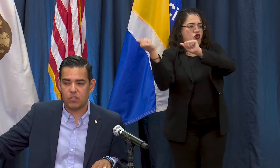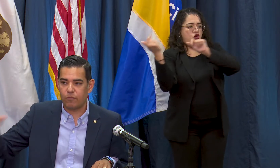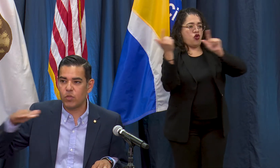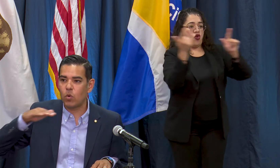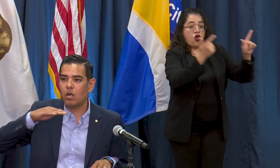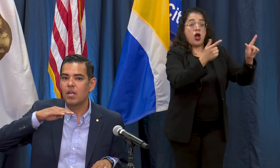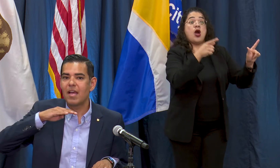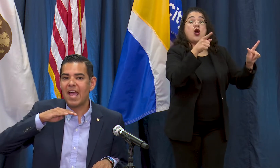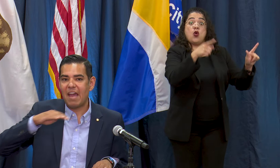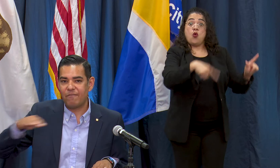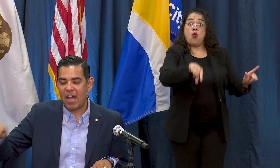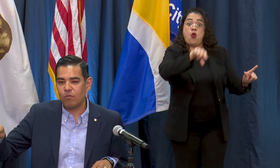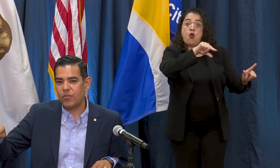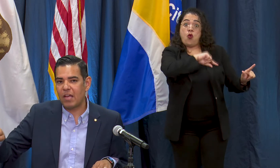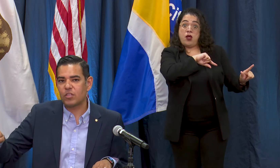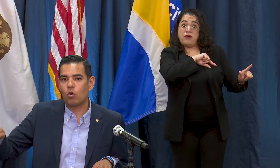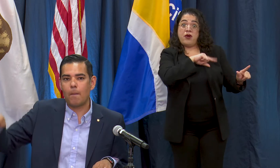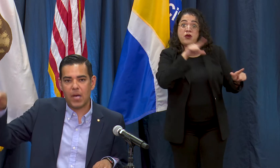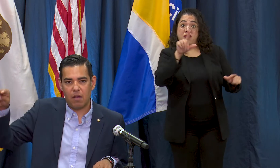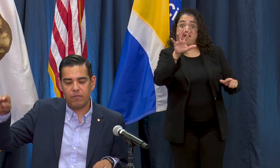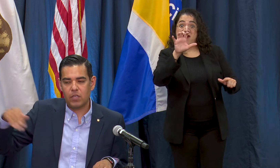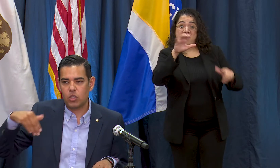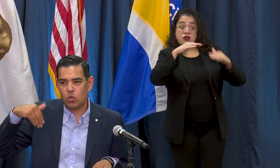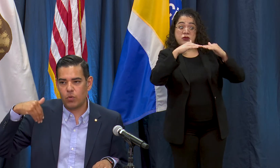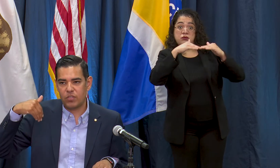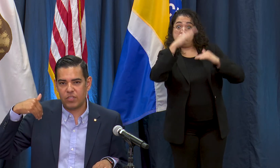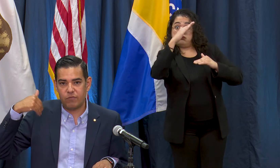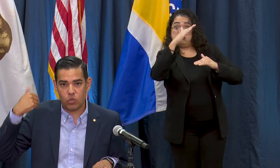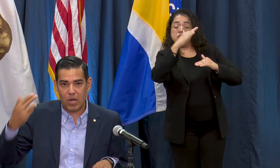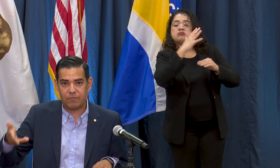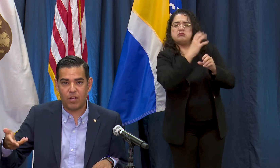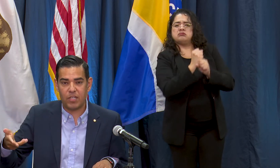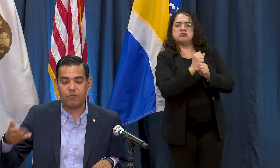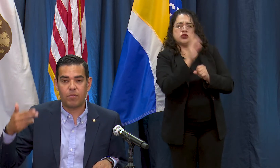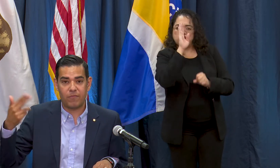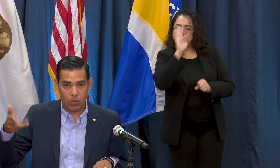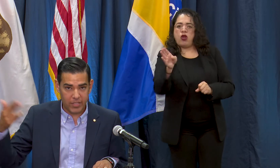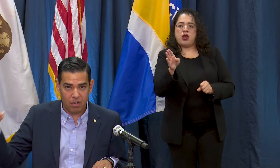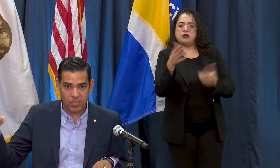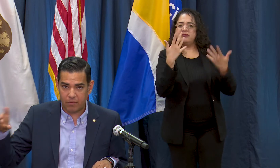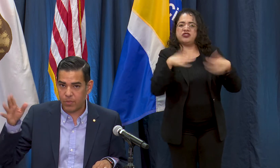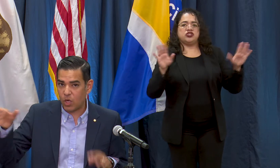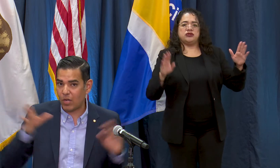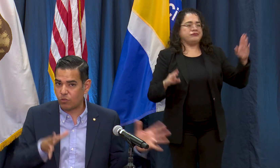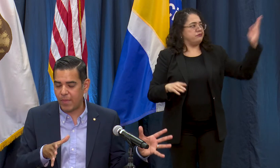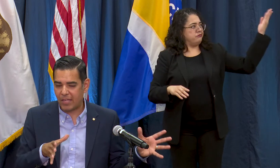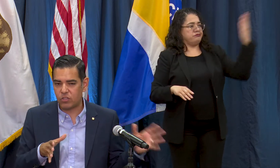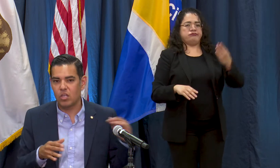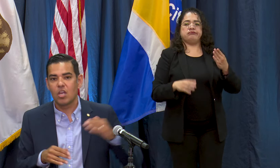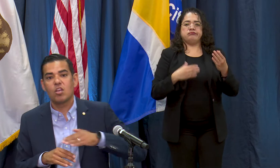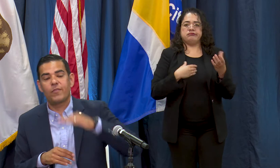and so if you were at 500,000 or above, you would receive direct funding from the Federal Cares Act, from the Congressional Package. If